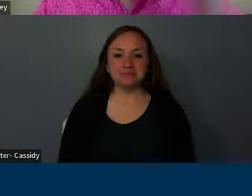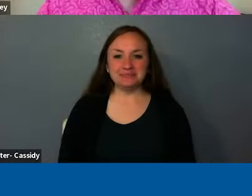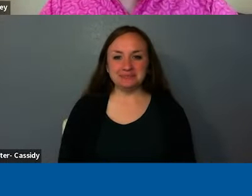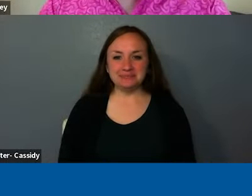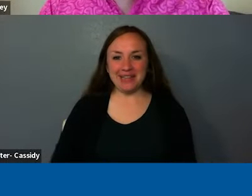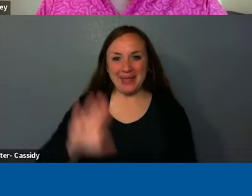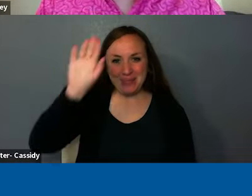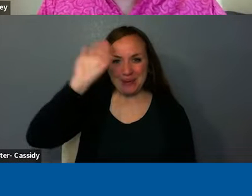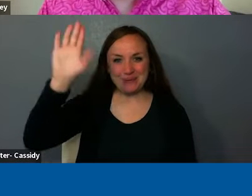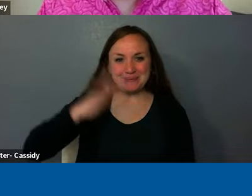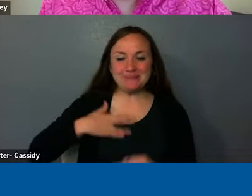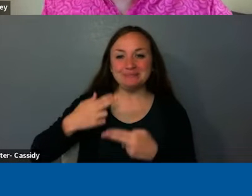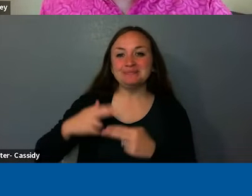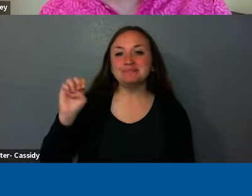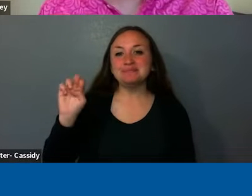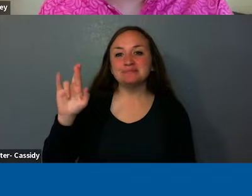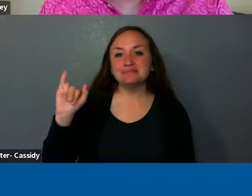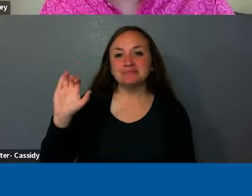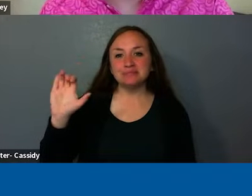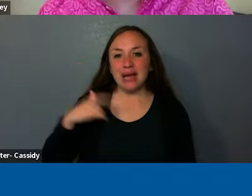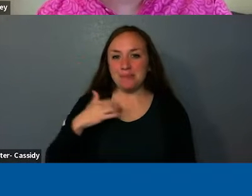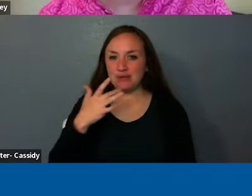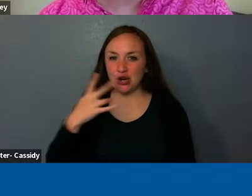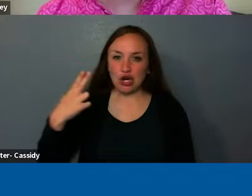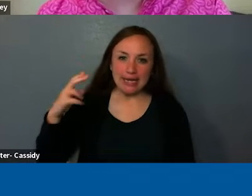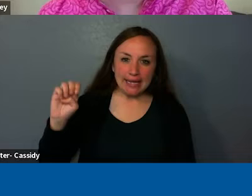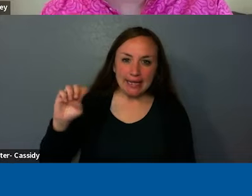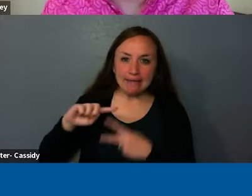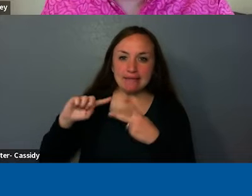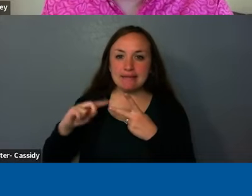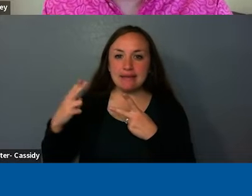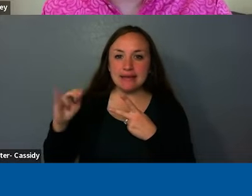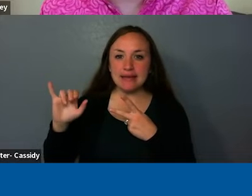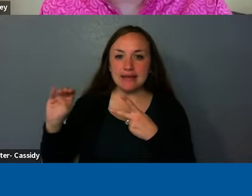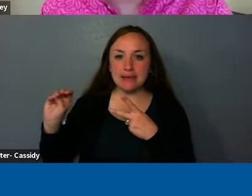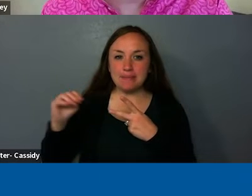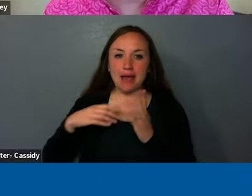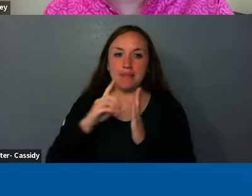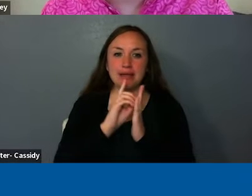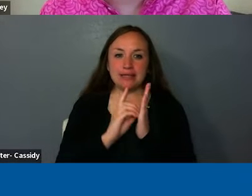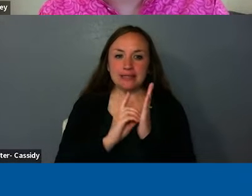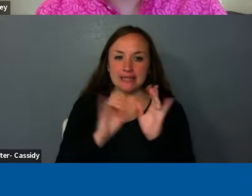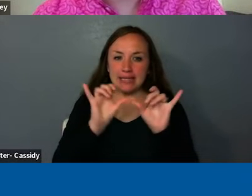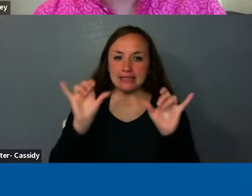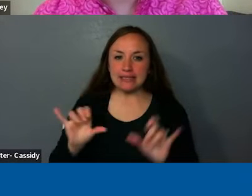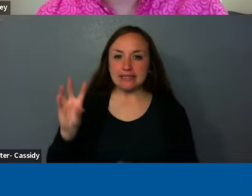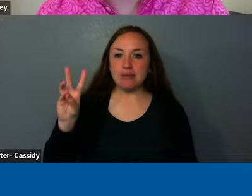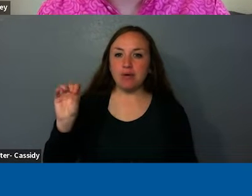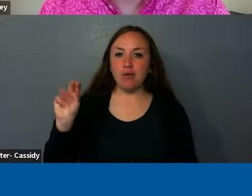Hello, my name's Eric, he/him. I am a design systems wonk at Ad Hoc where I work on healthcare.gov